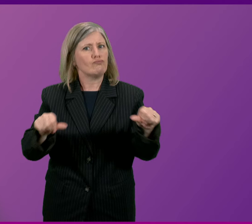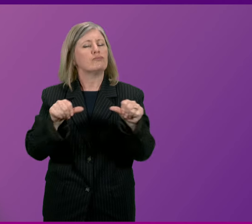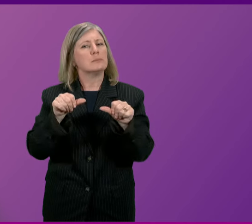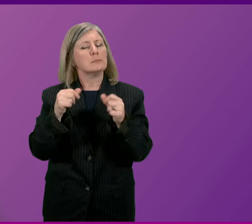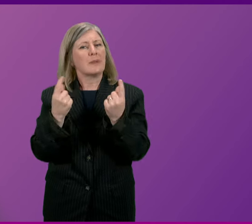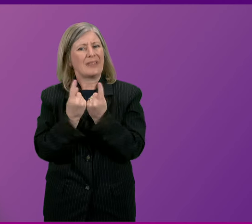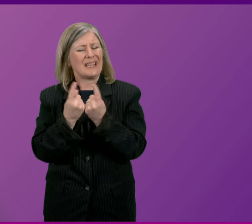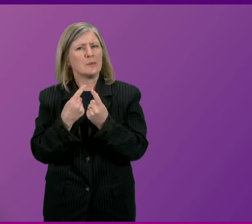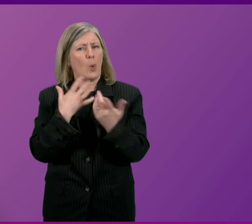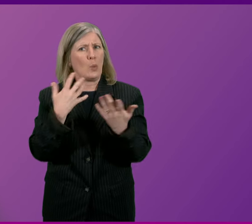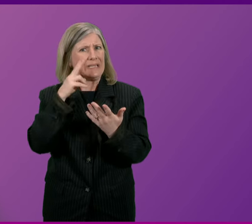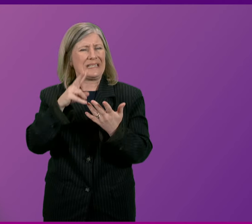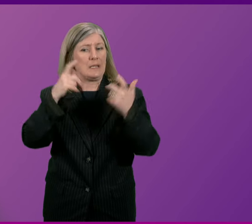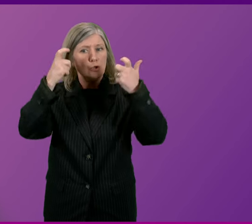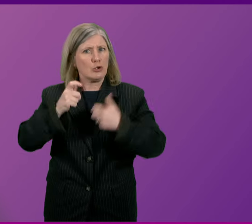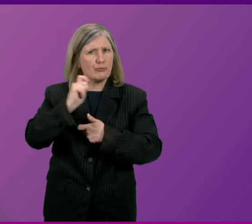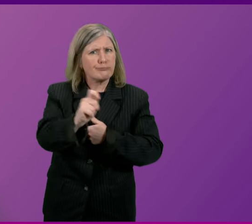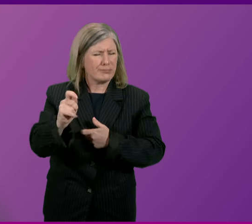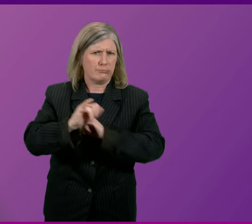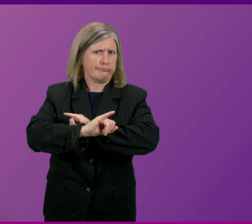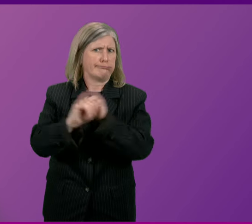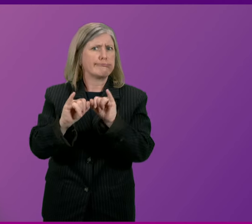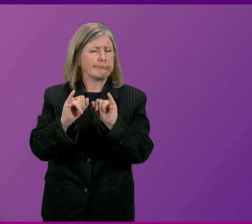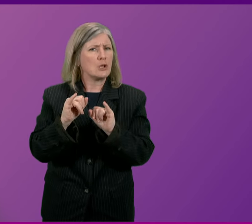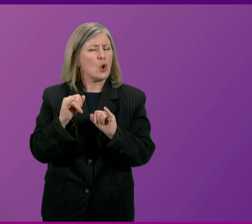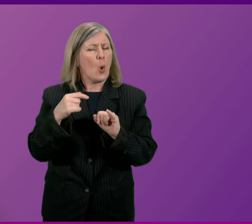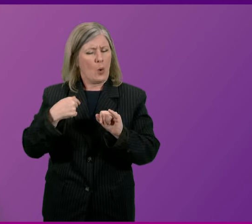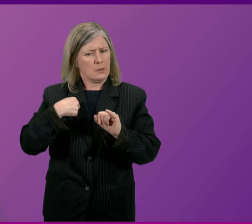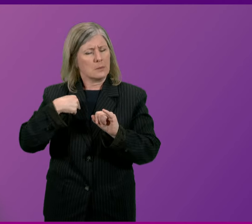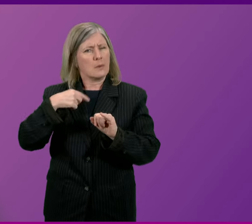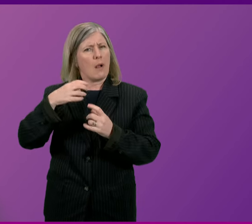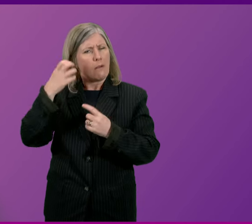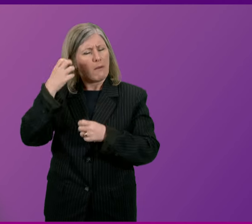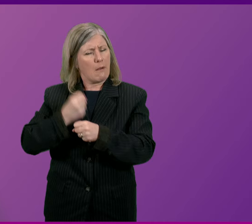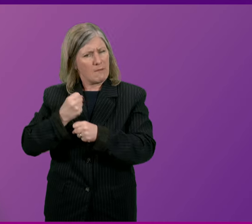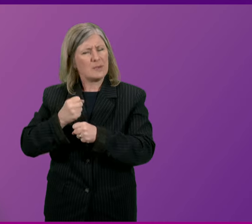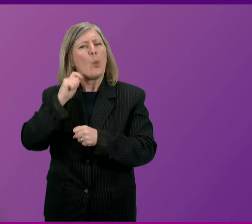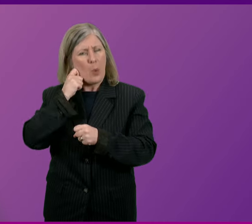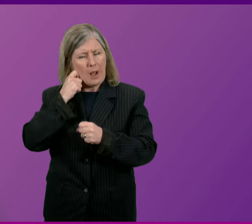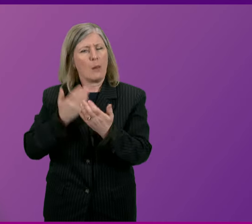justice. That is, of course, part of the legislative programme of the Government, and the Government will bring those proposals to Parliament.